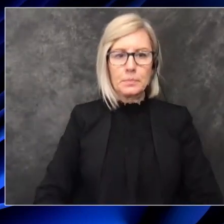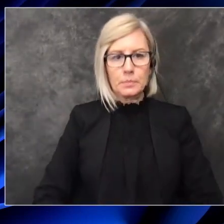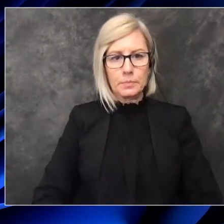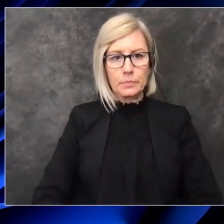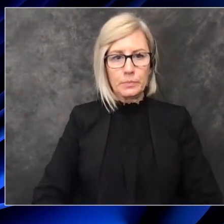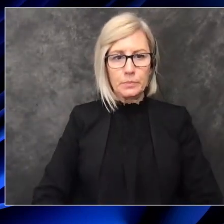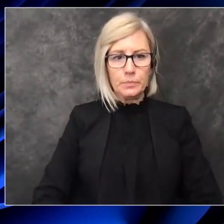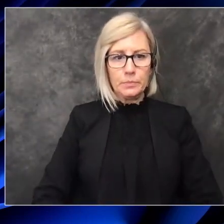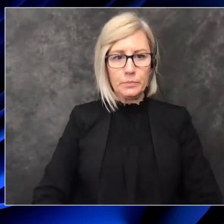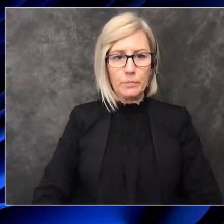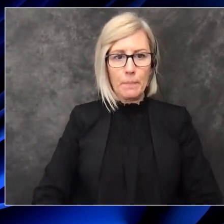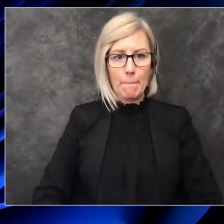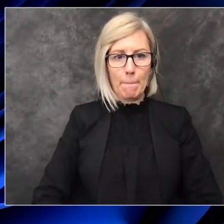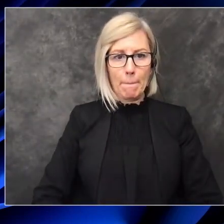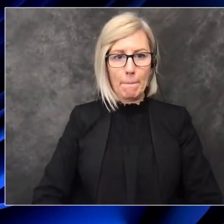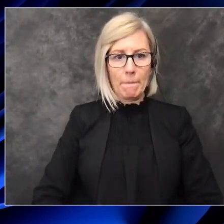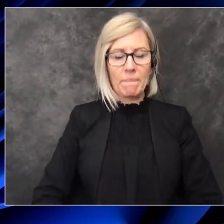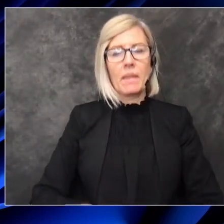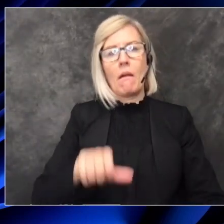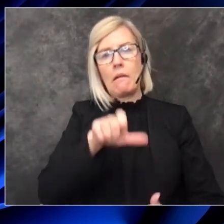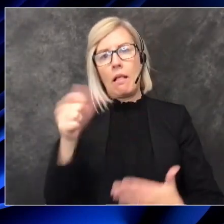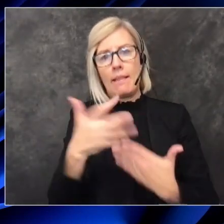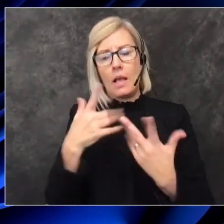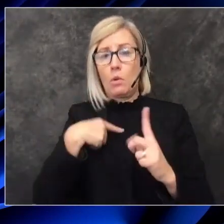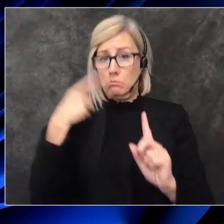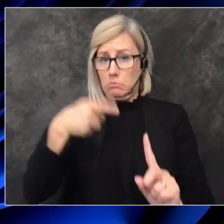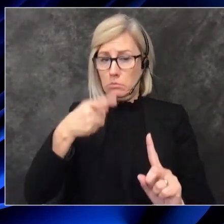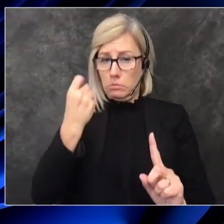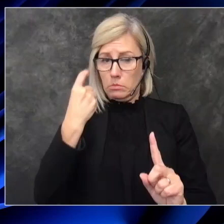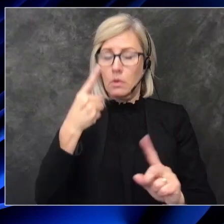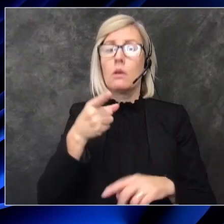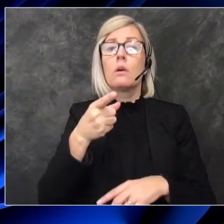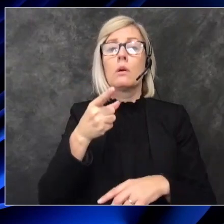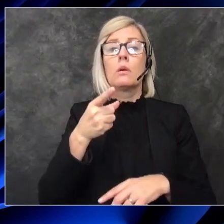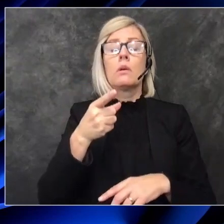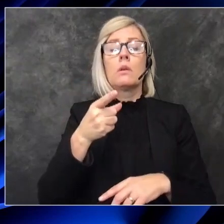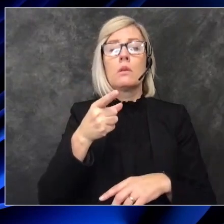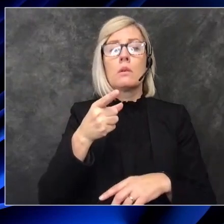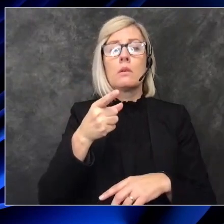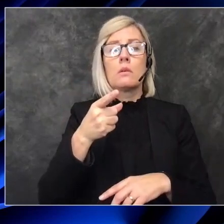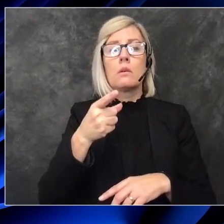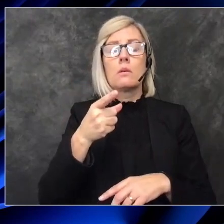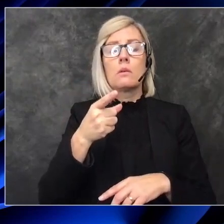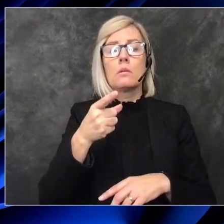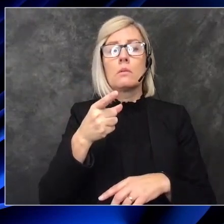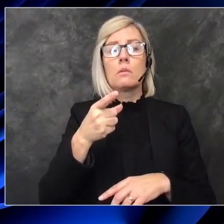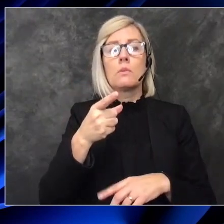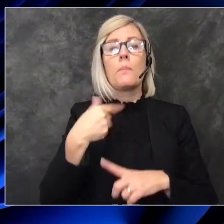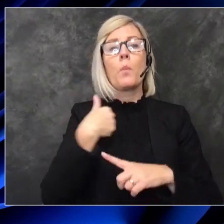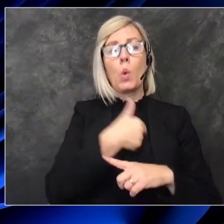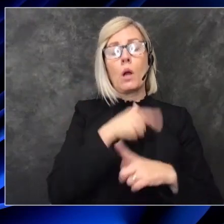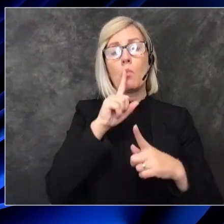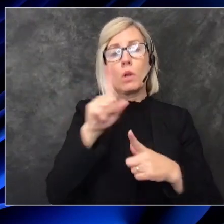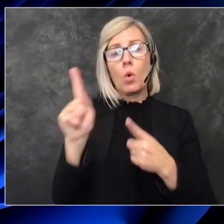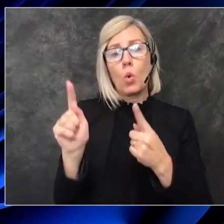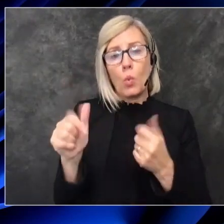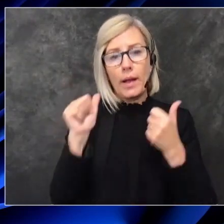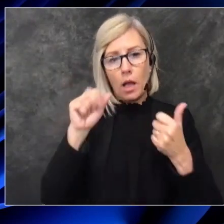One other thing I want to point out, once we go back to accessibility is we're going to look real quick at the mouse pointer, for example,